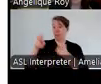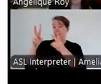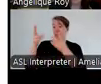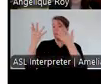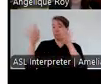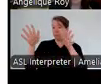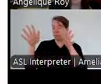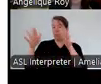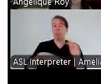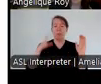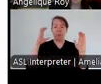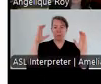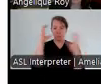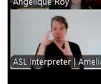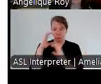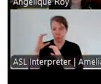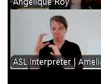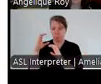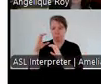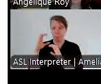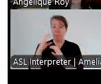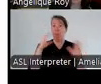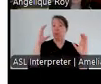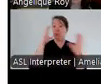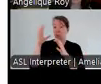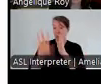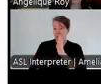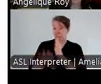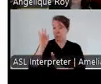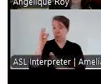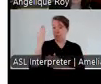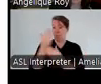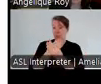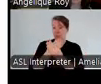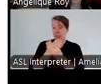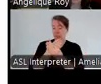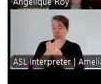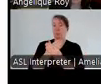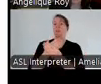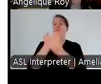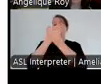once the database you need is found, you select the editing option from the